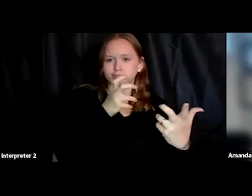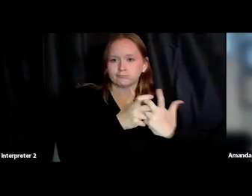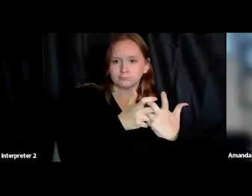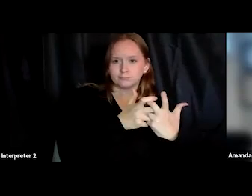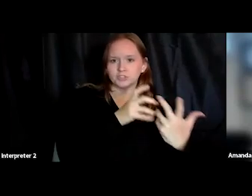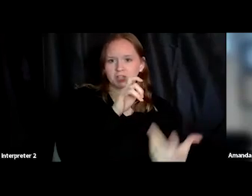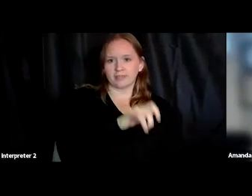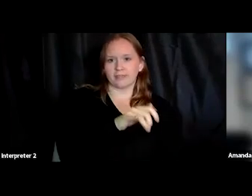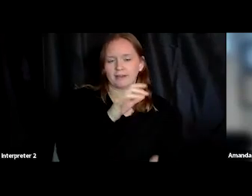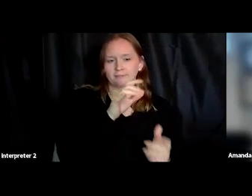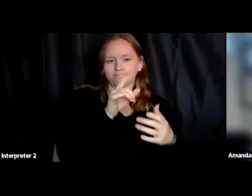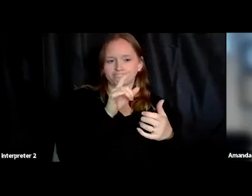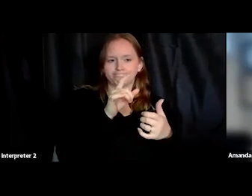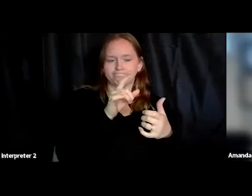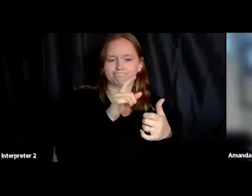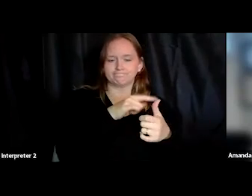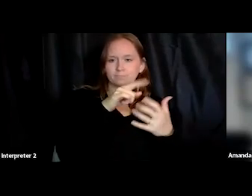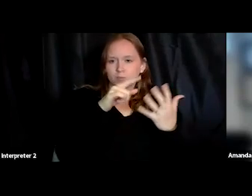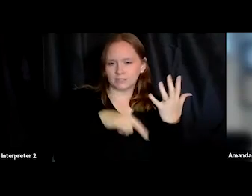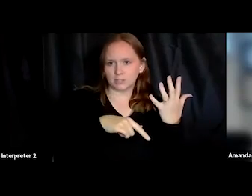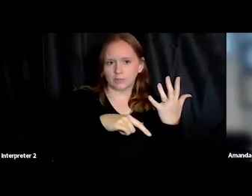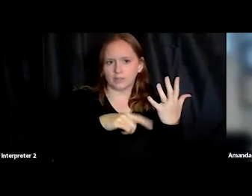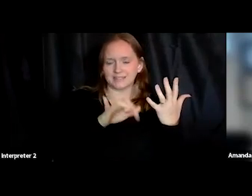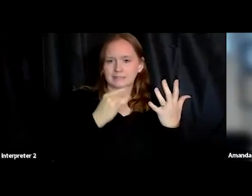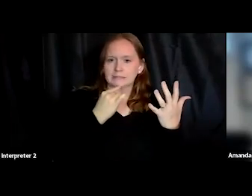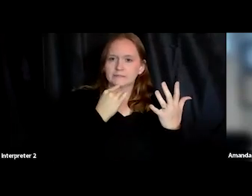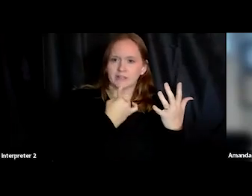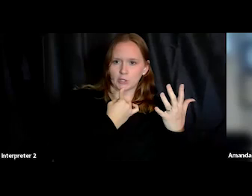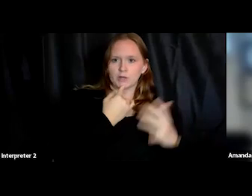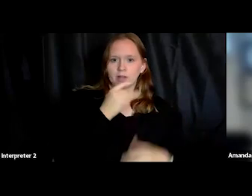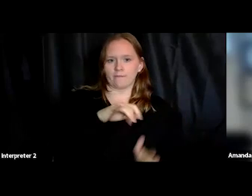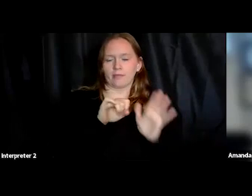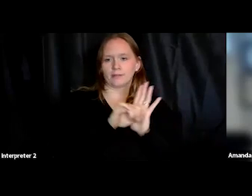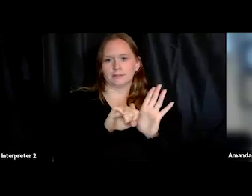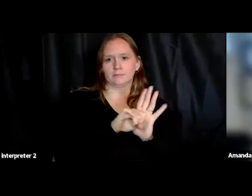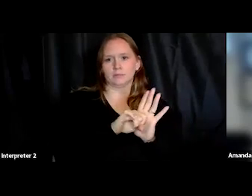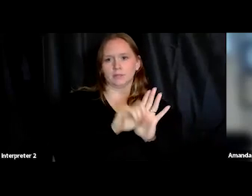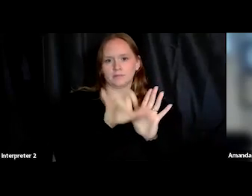of the severity of their symptoms that does. And that's why you need to provide full quotes from the records